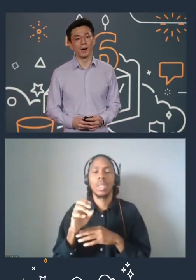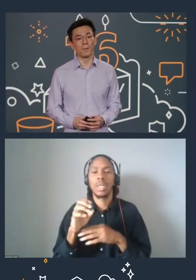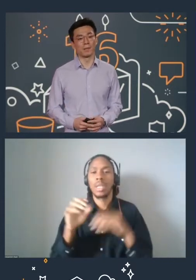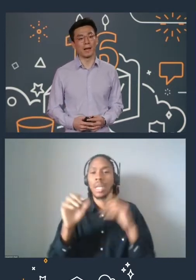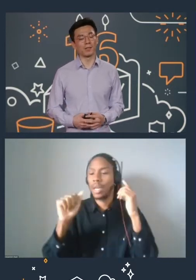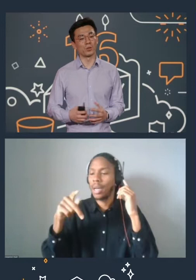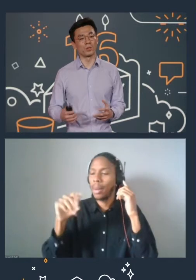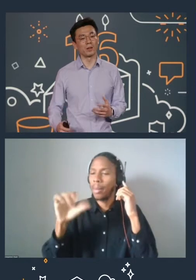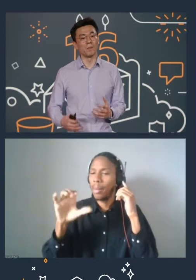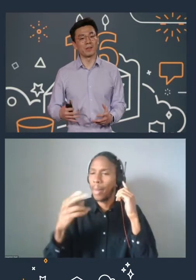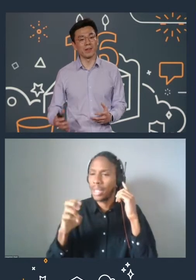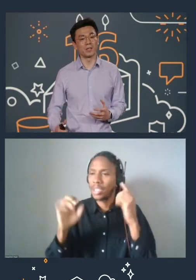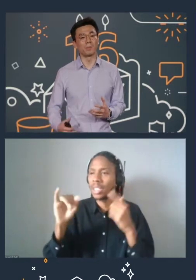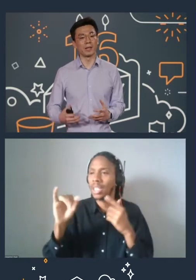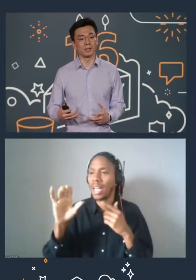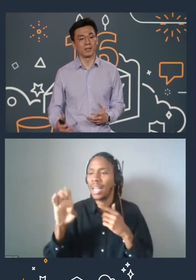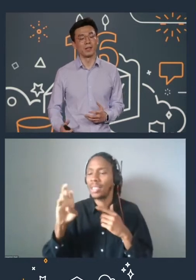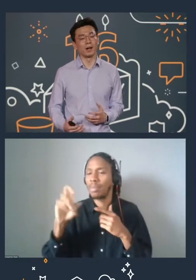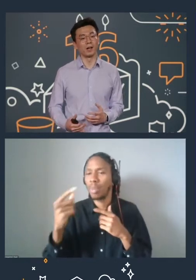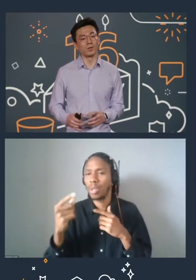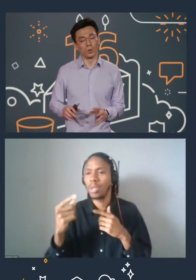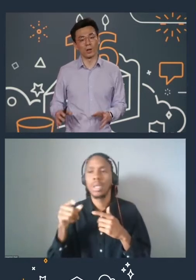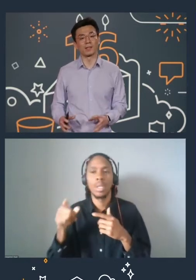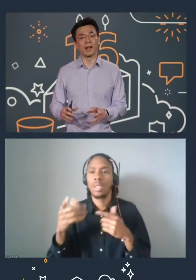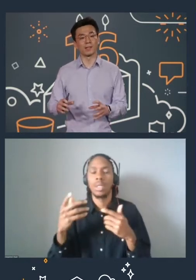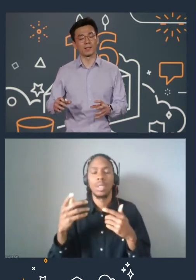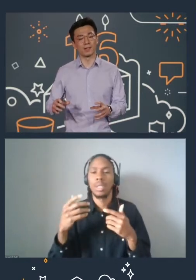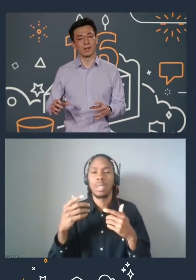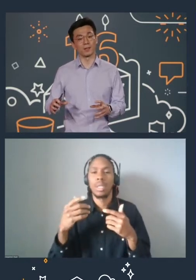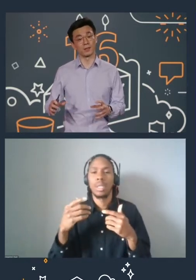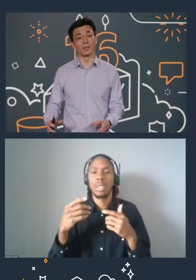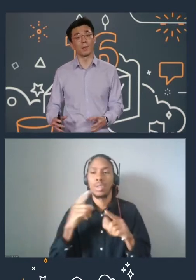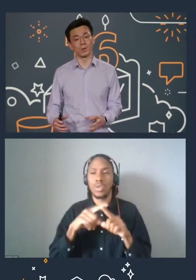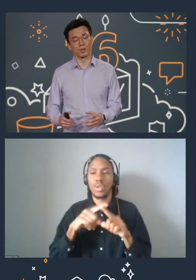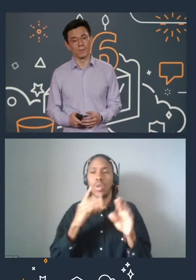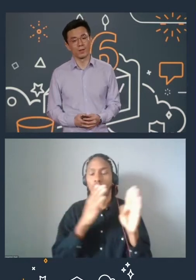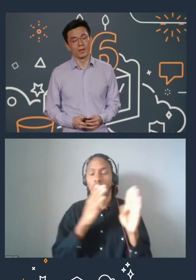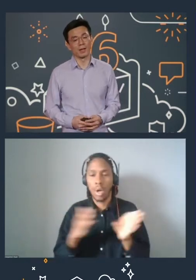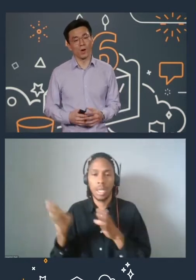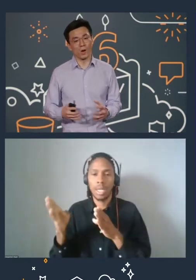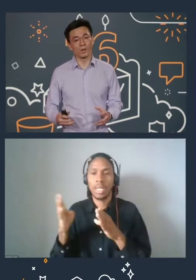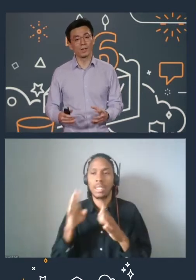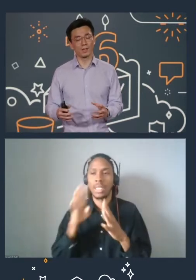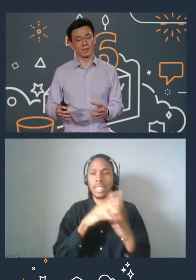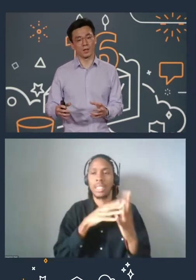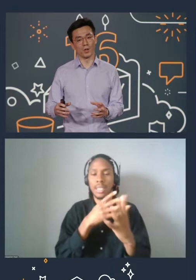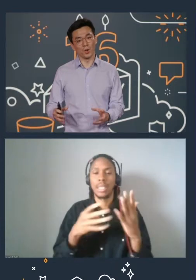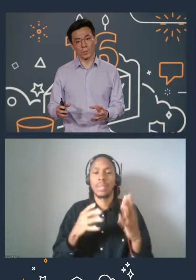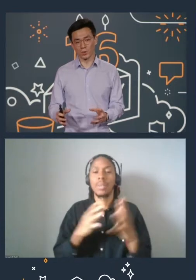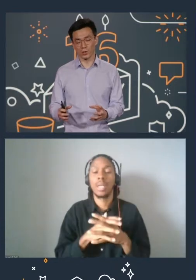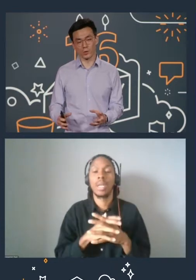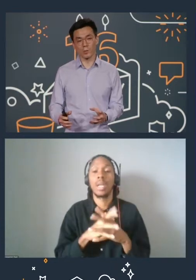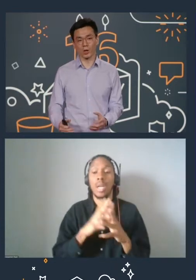that's used a manifest-based to organize the tables. And all of these new open source framework